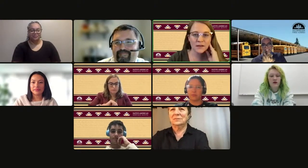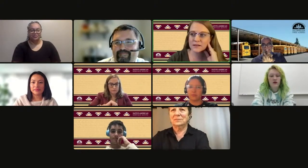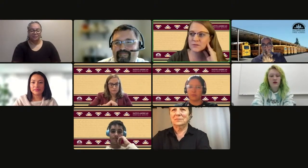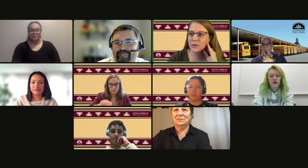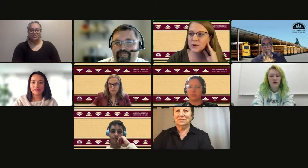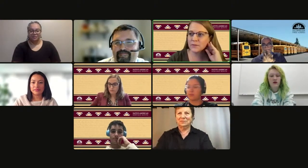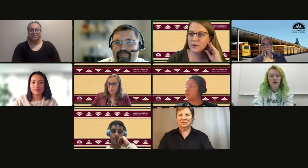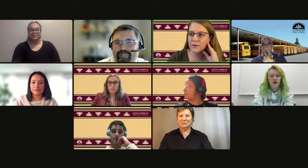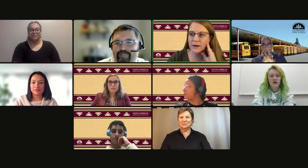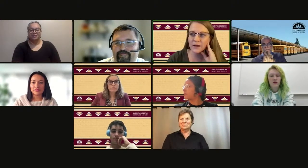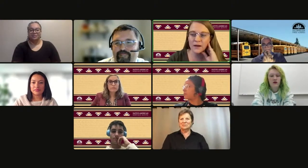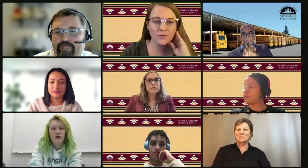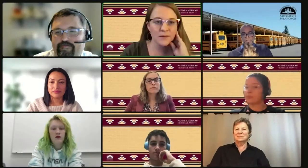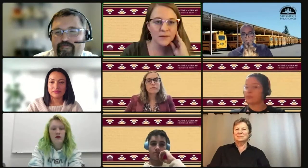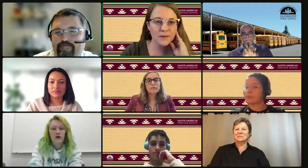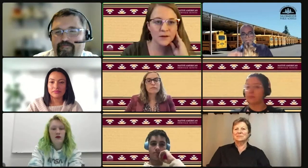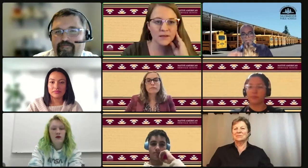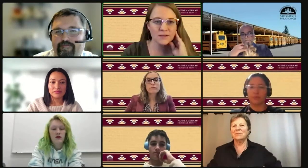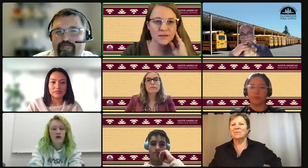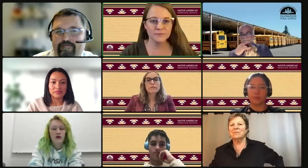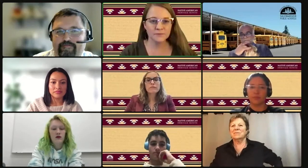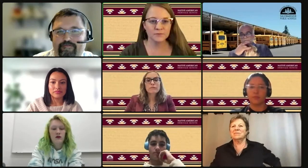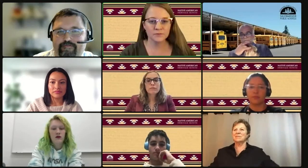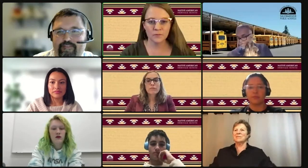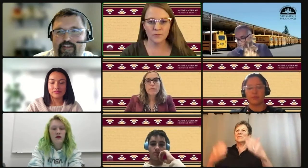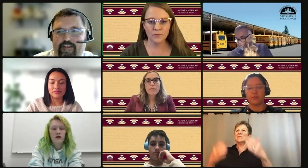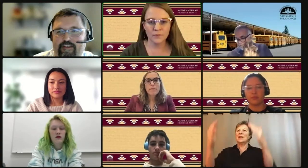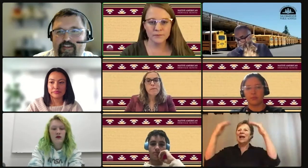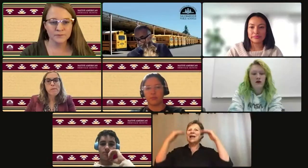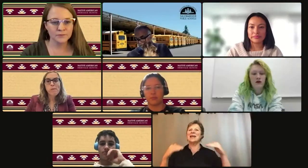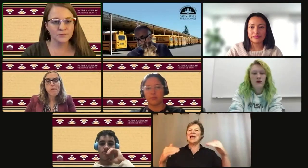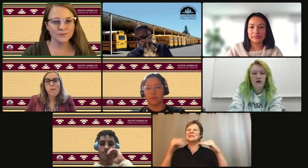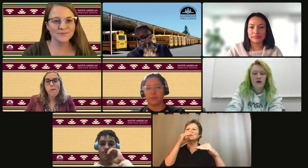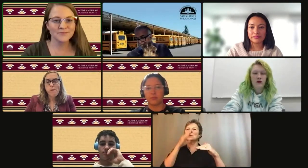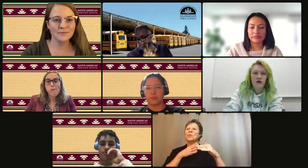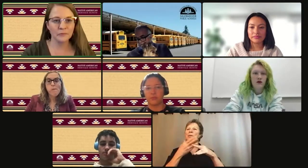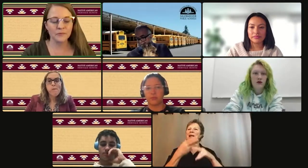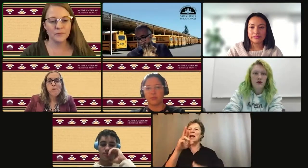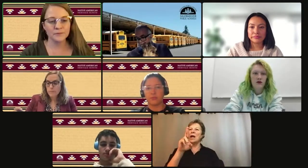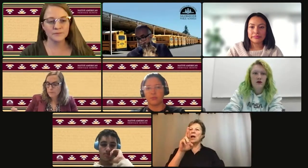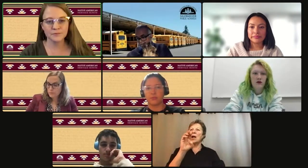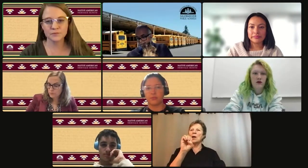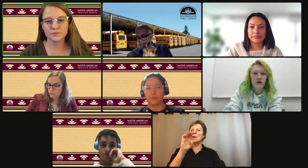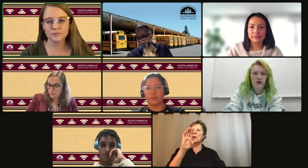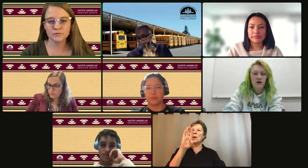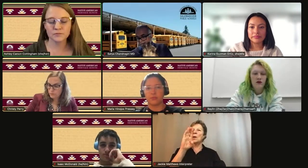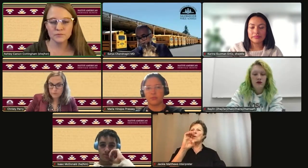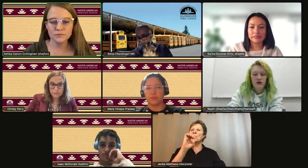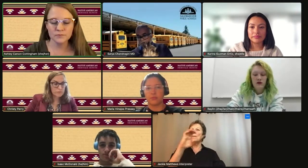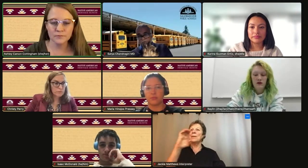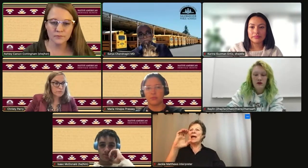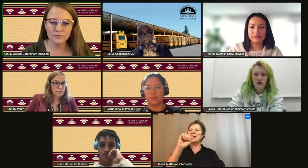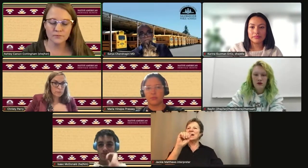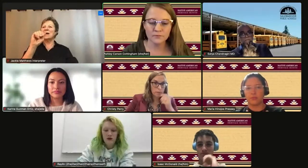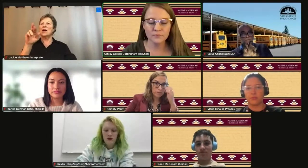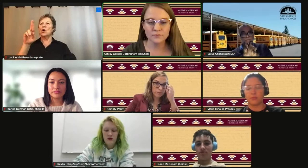THANK YOU, BOB.